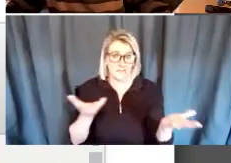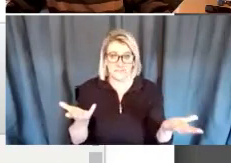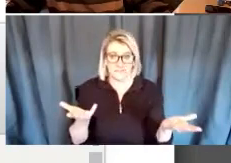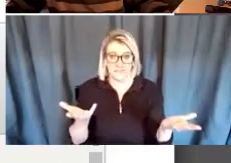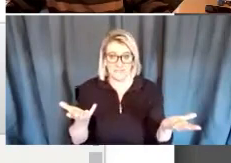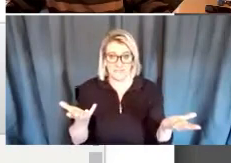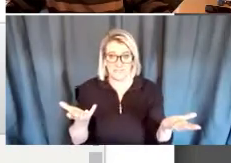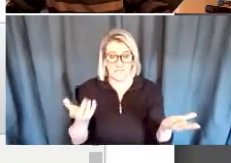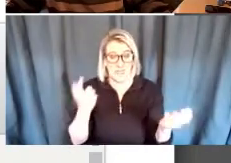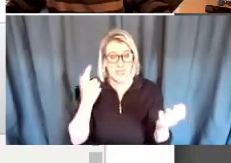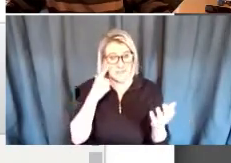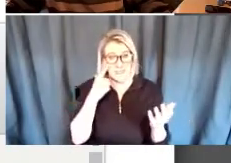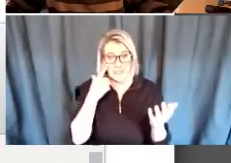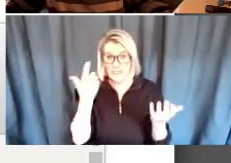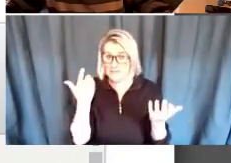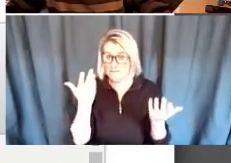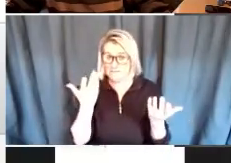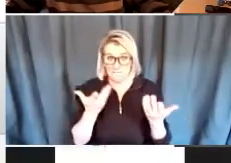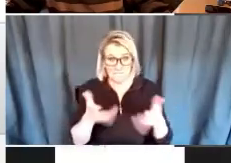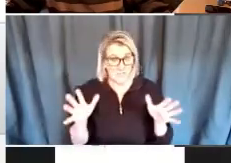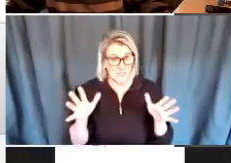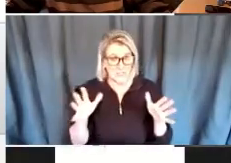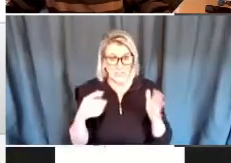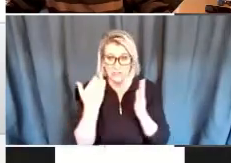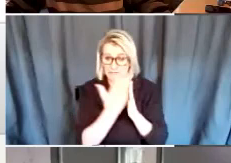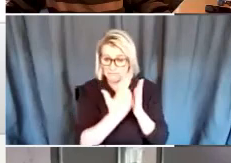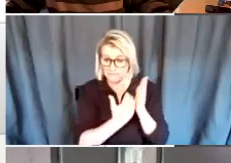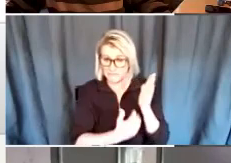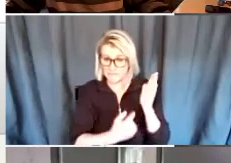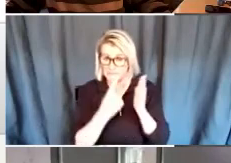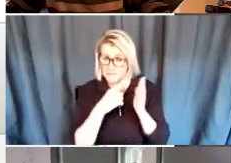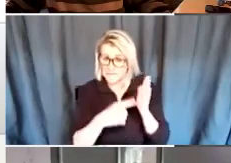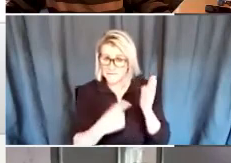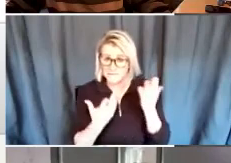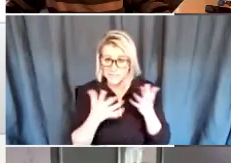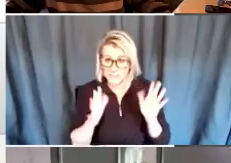everything. 14:49:37 >> NATHAN: There are no questions right now.